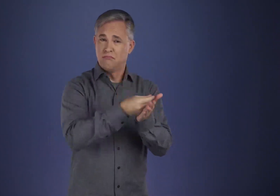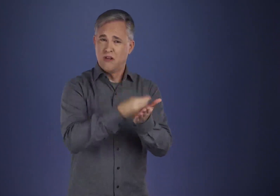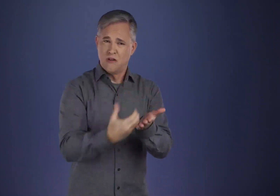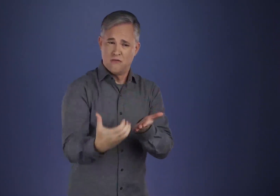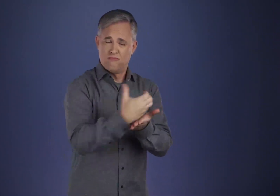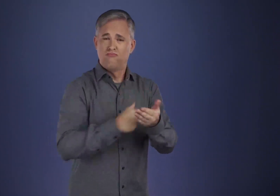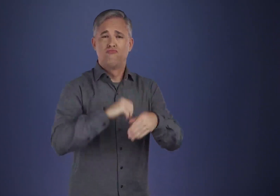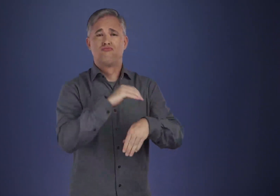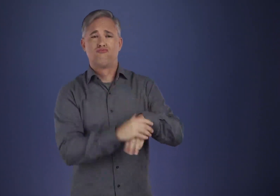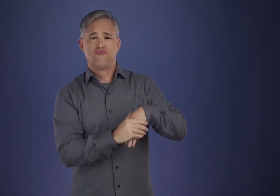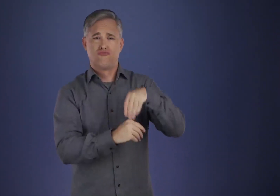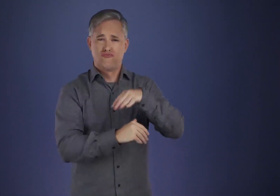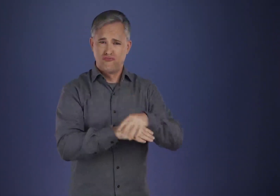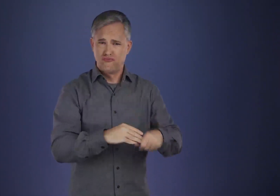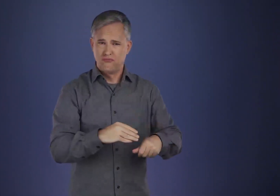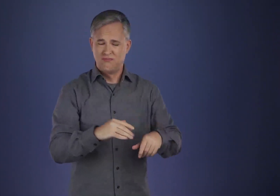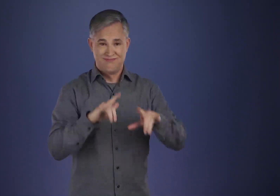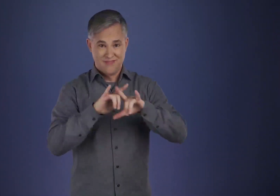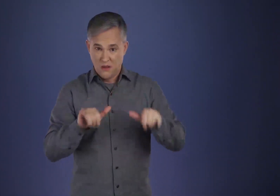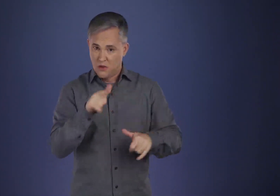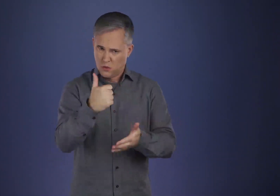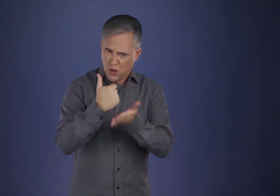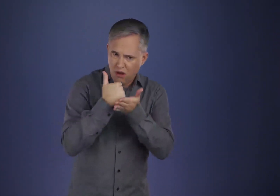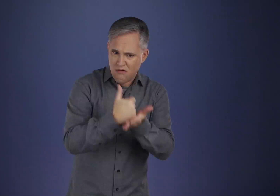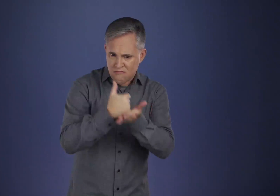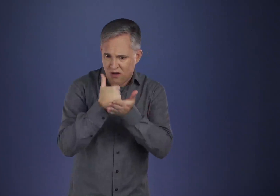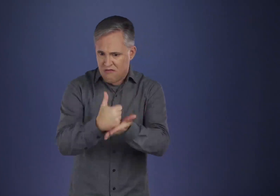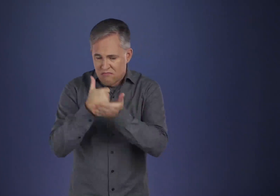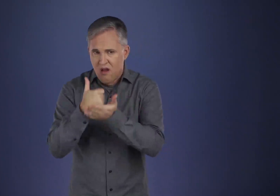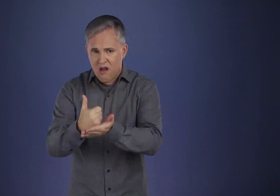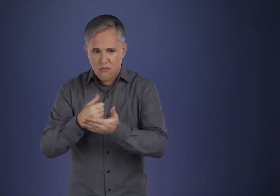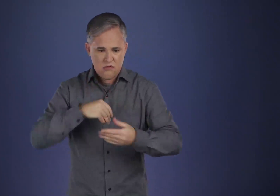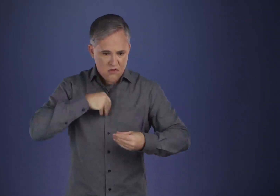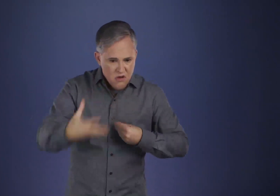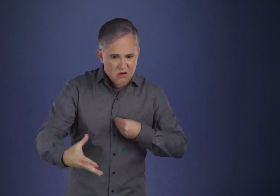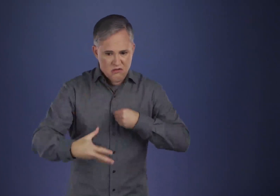But you’re giving this work full time, and you’re broke. It isn’t fair.’